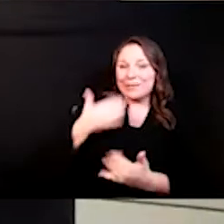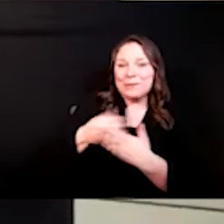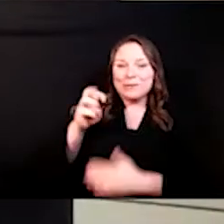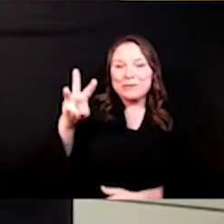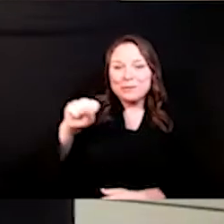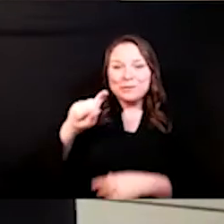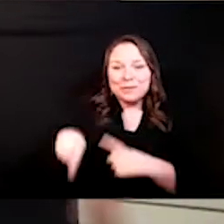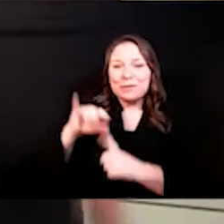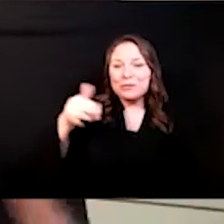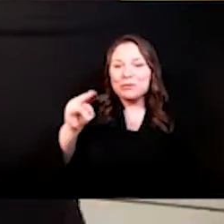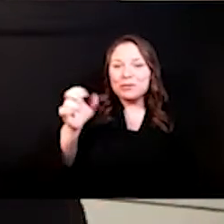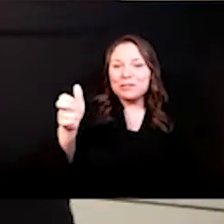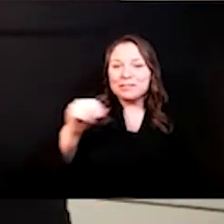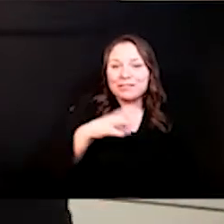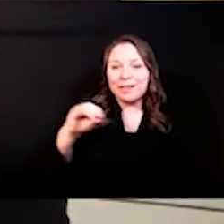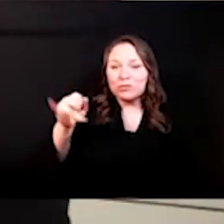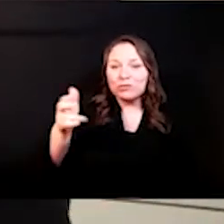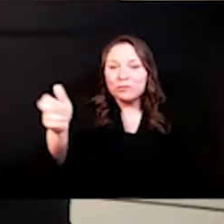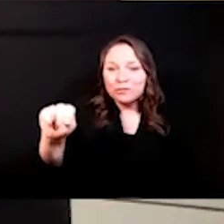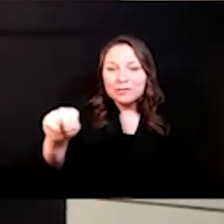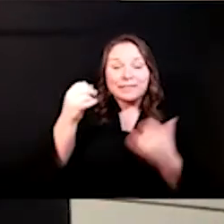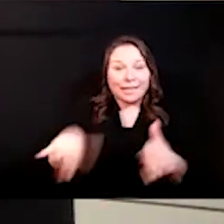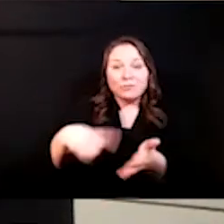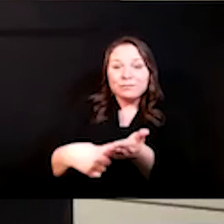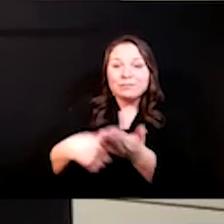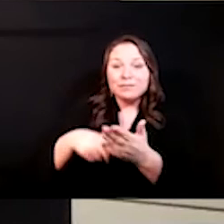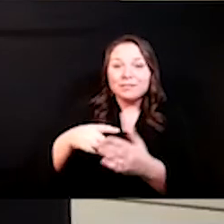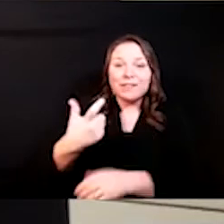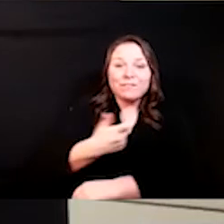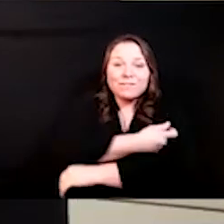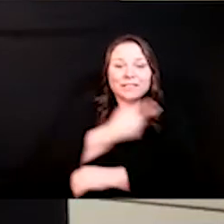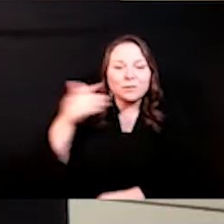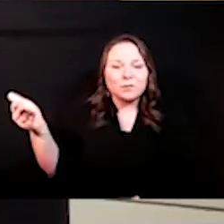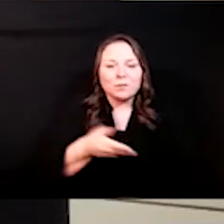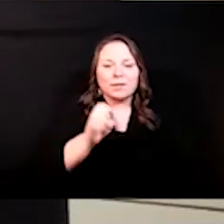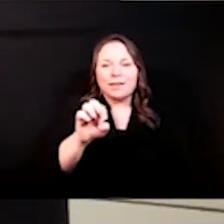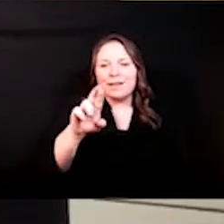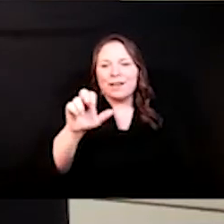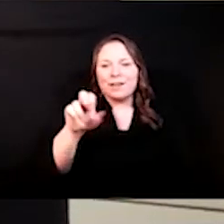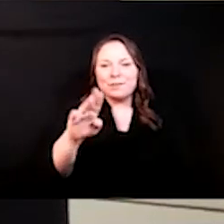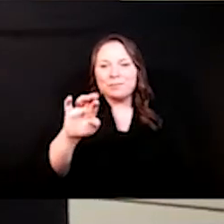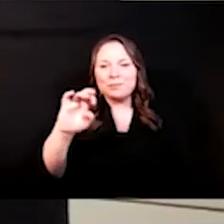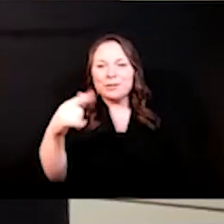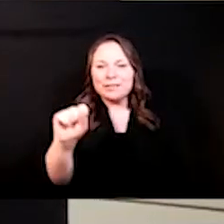DAILY WE GOT GOOD NEWS TODAY IN TERMS OF JOHNSON&JOHNSON,